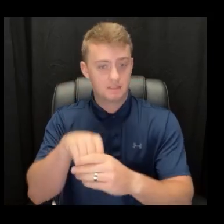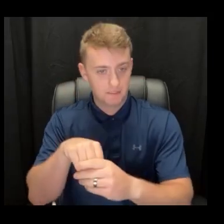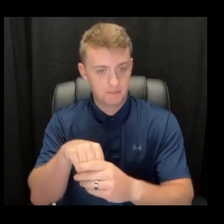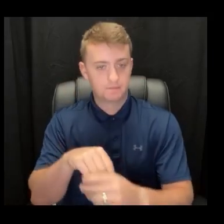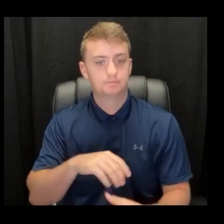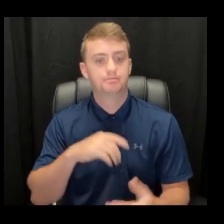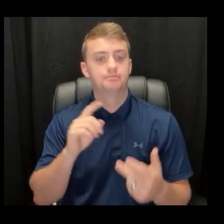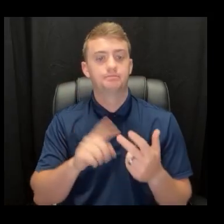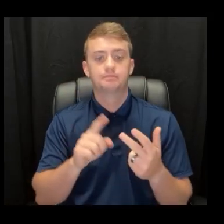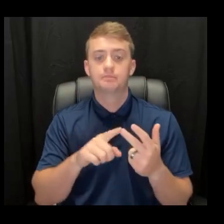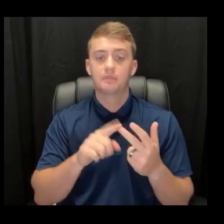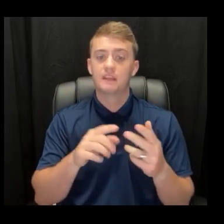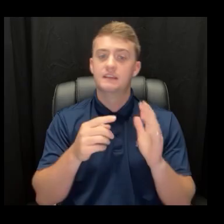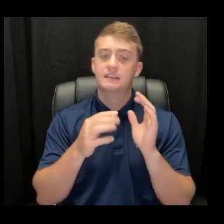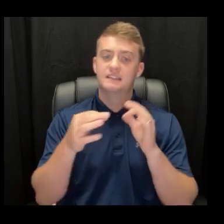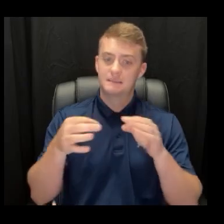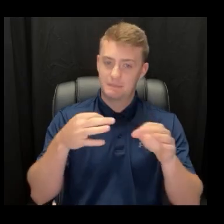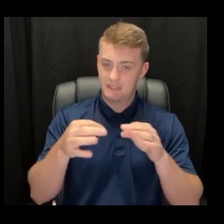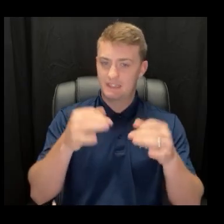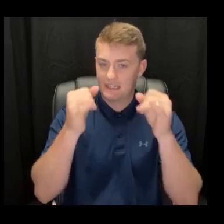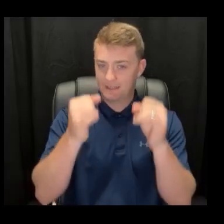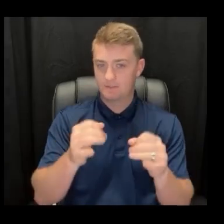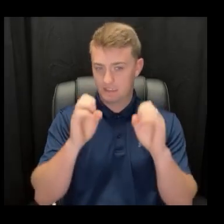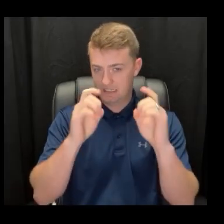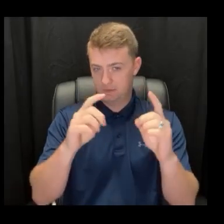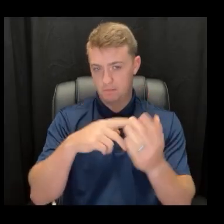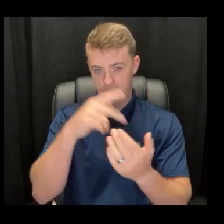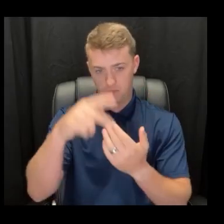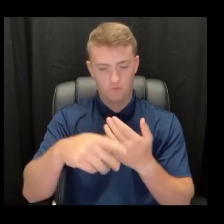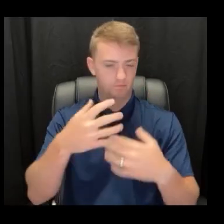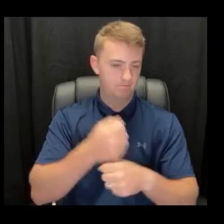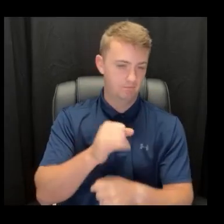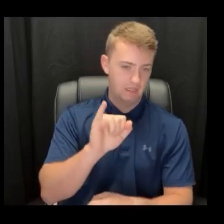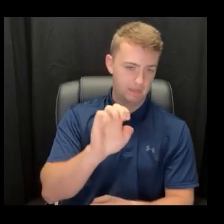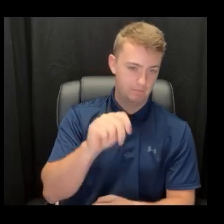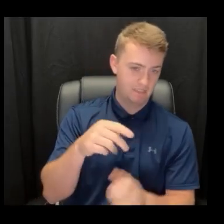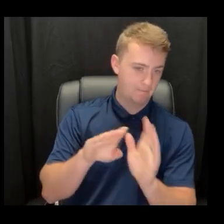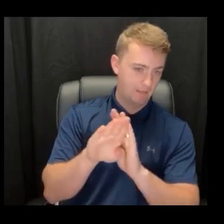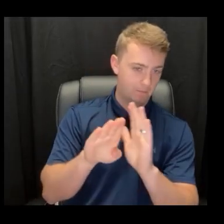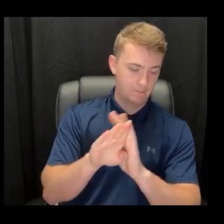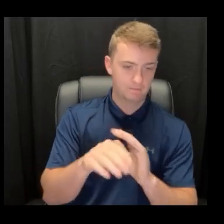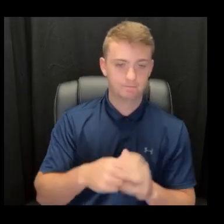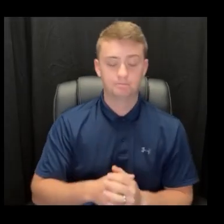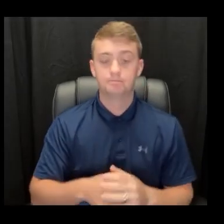Explain the Individualized Education Program, or IEP, development and apply